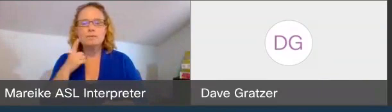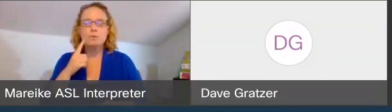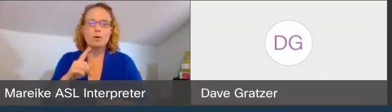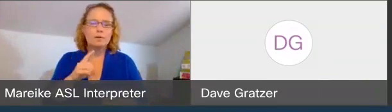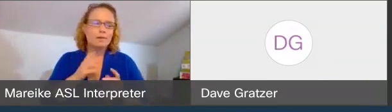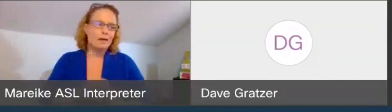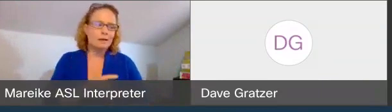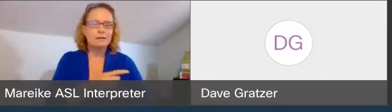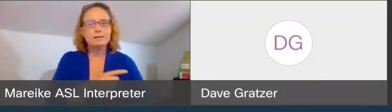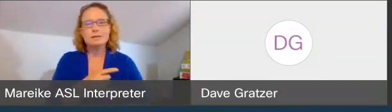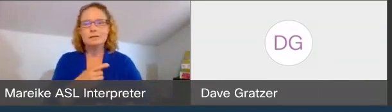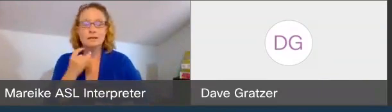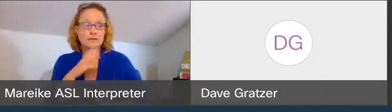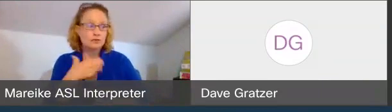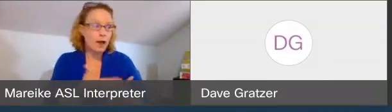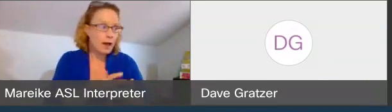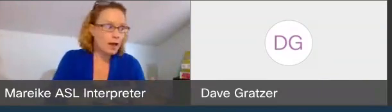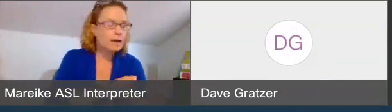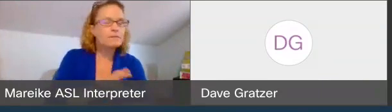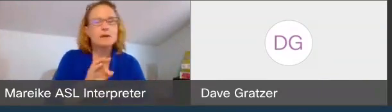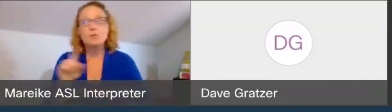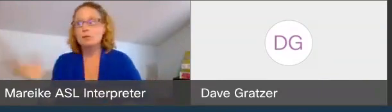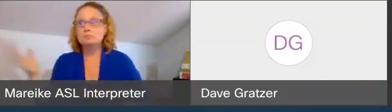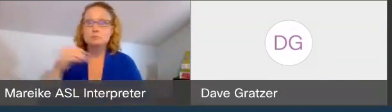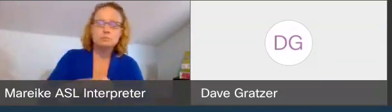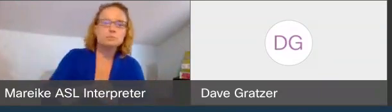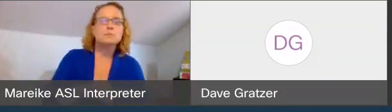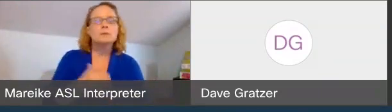or we're at the scene where 911 is being activated maybe by a housing provider